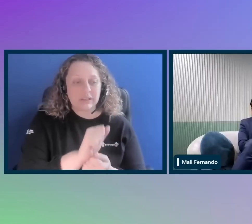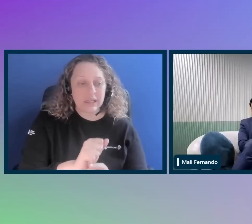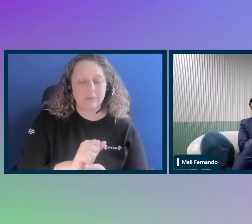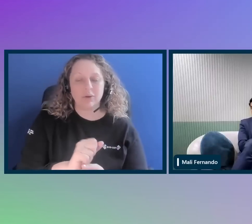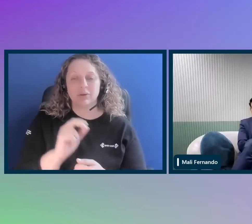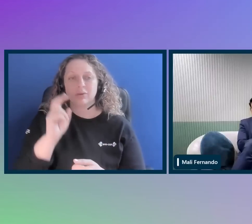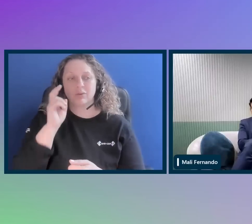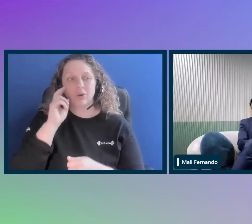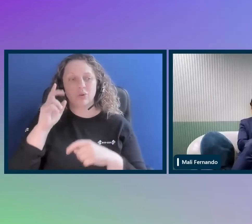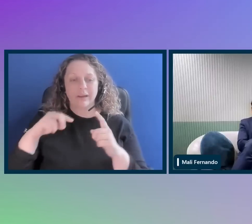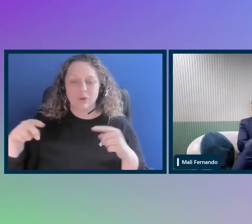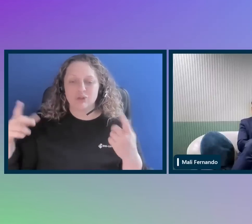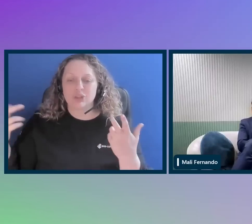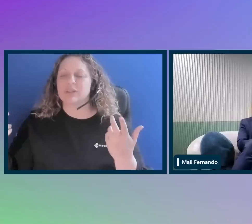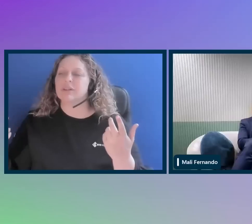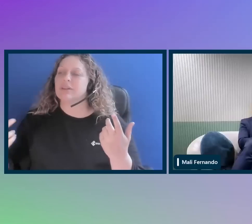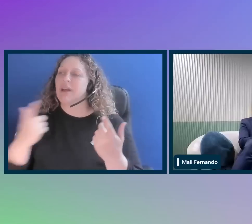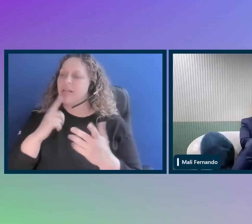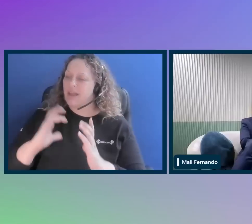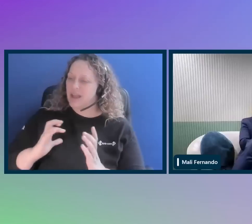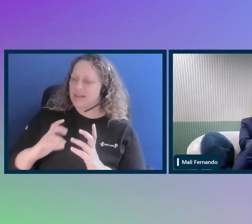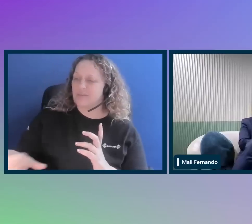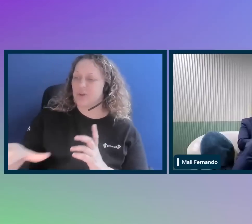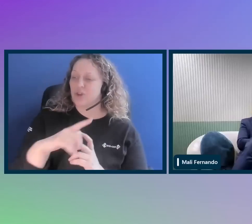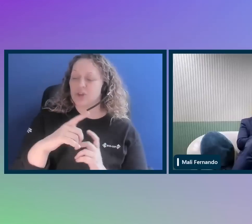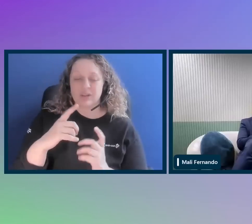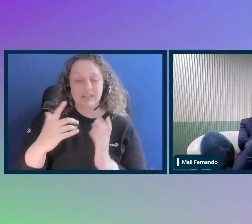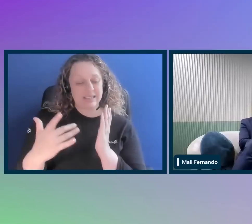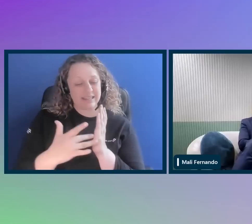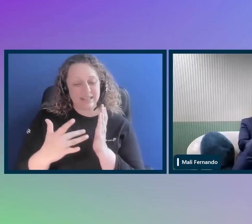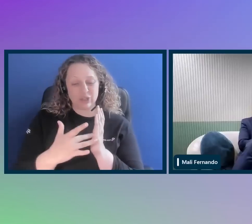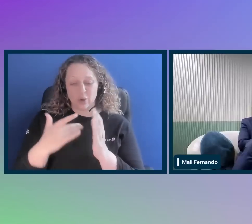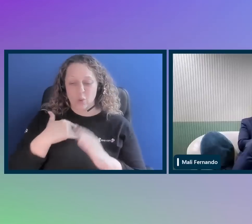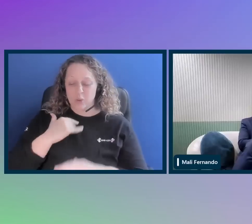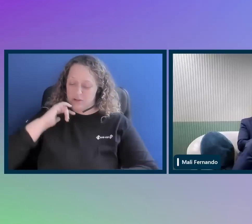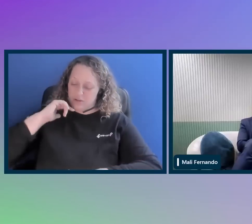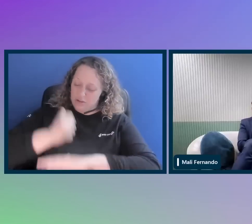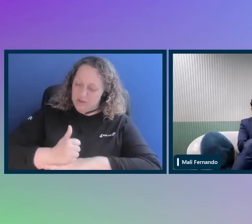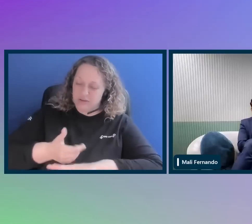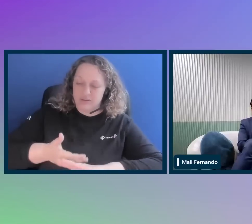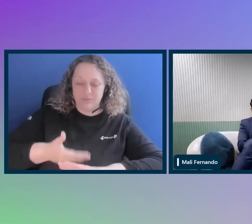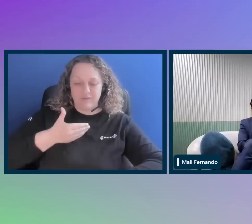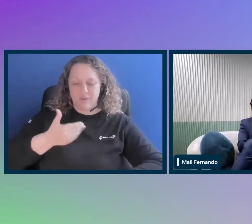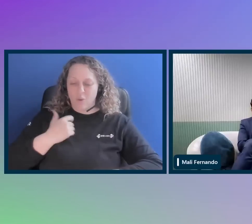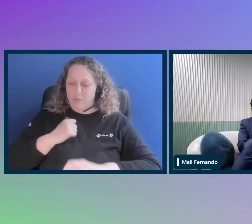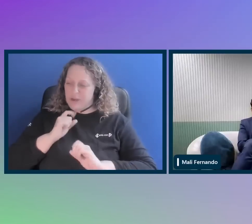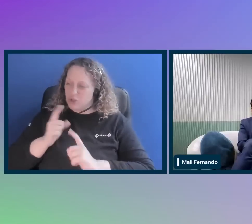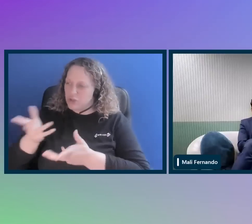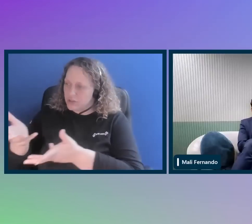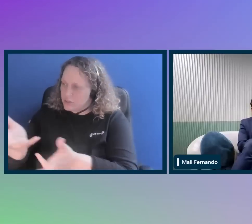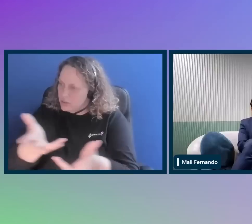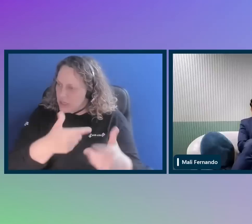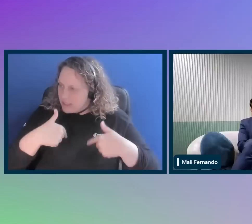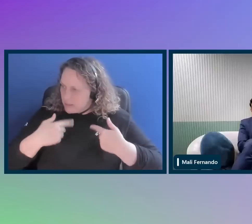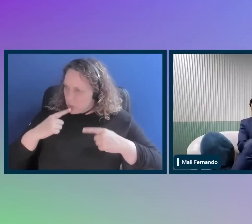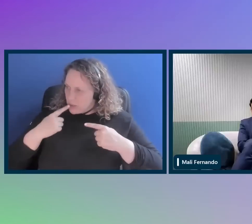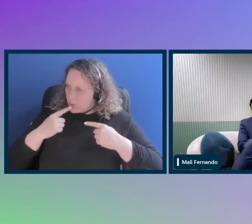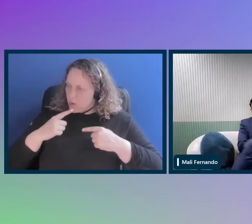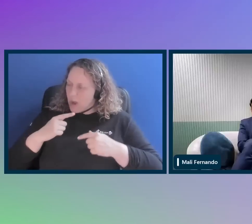When we're doing digital, we make sure they're part of design, we make sure we're consulting this group of our society